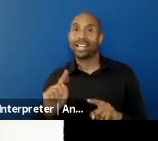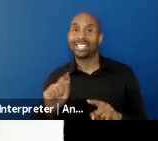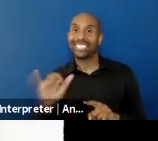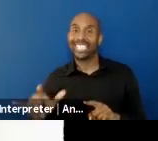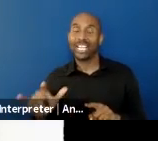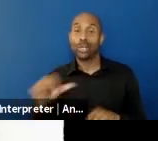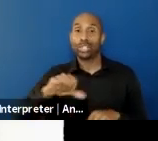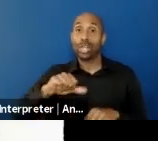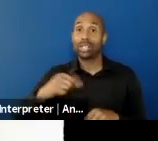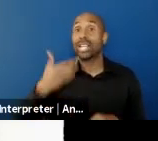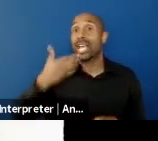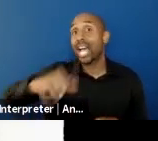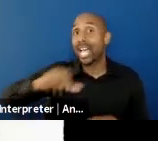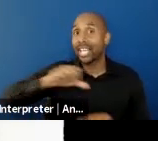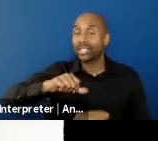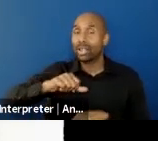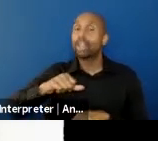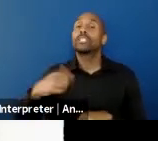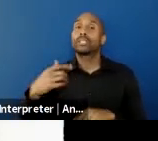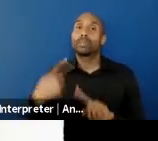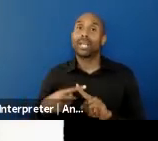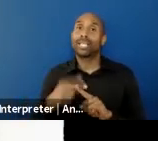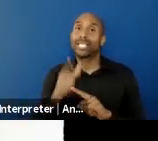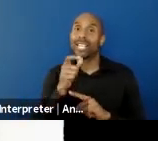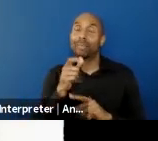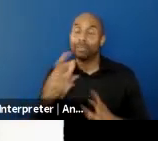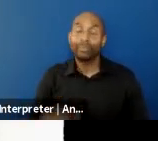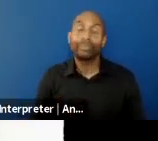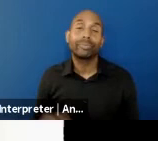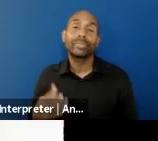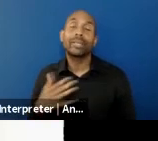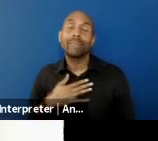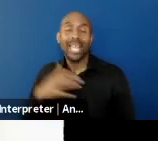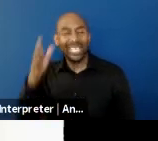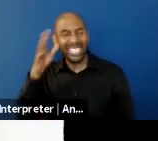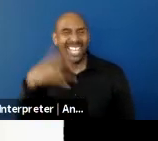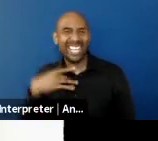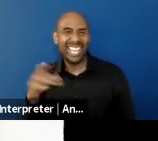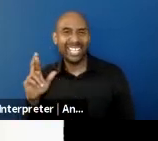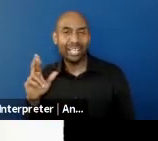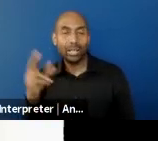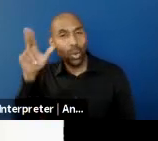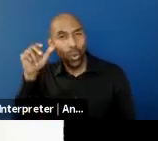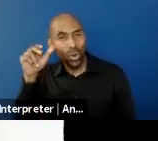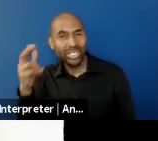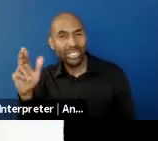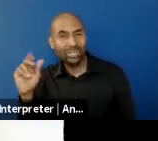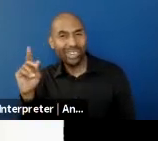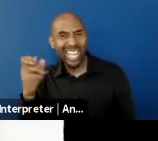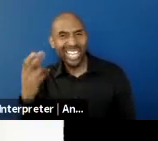He was amazing human. Naturally, I draw to him. That was one of my dad's favorite boxers.